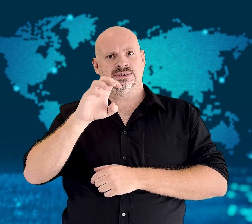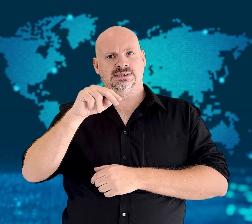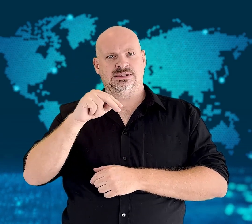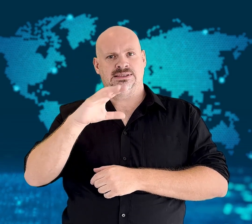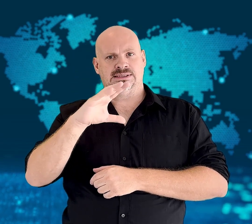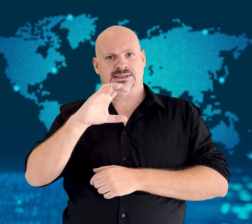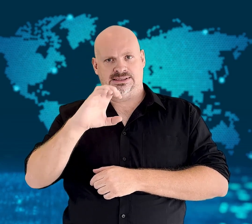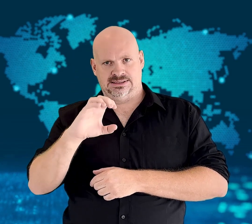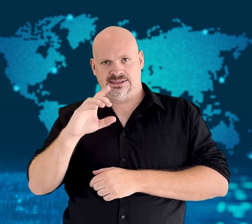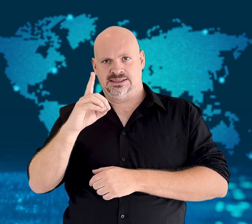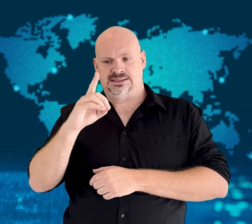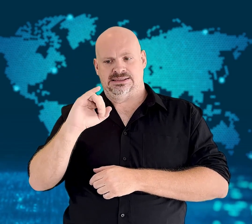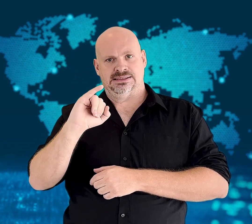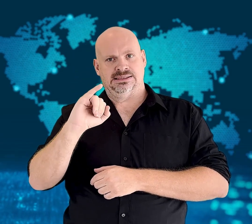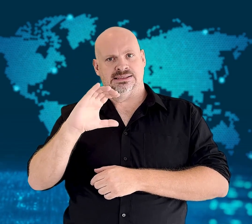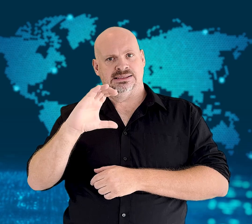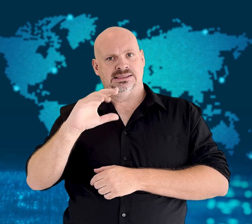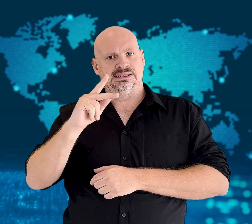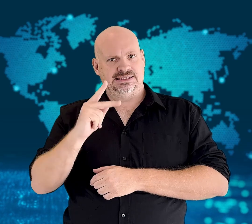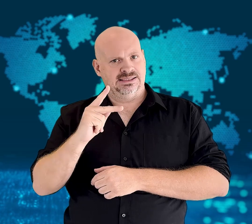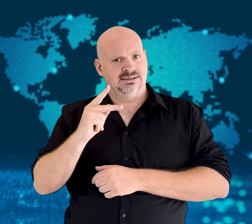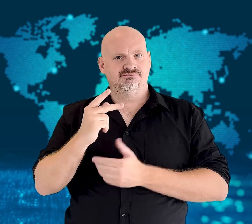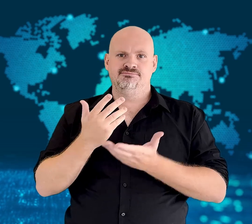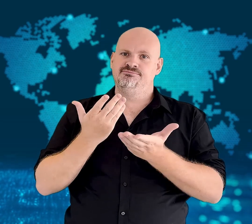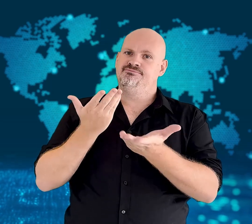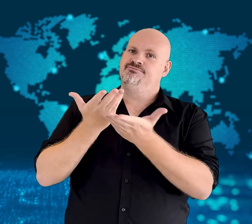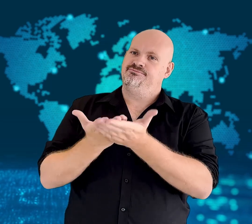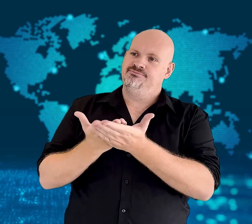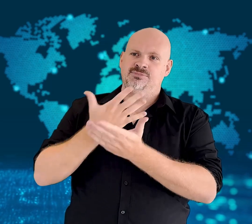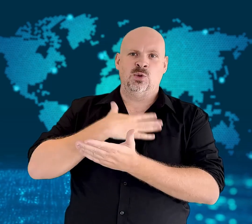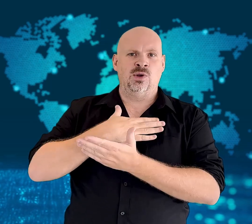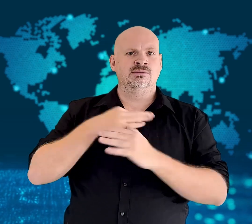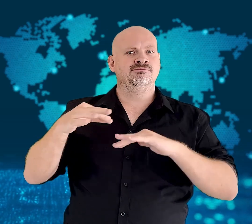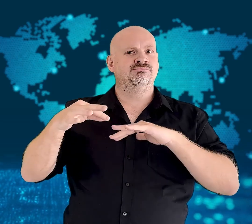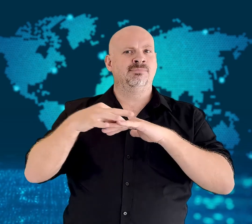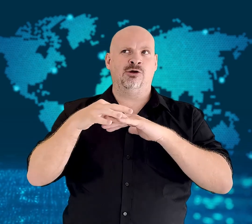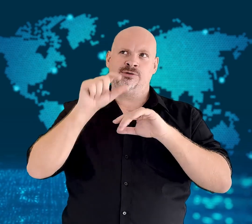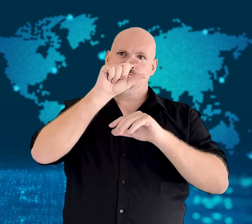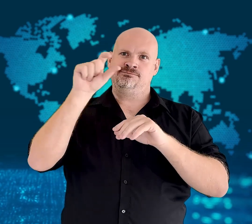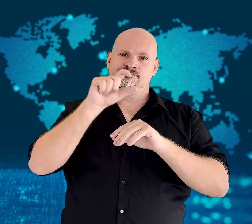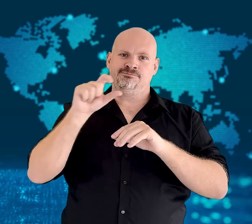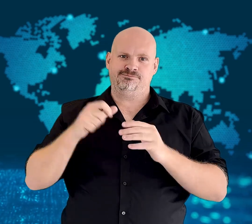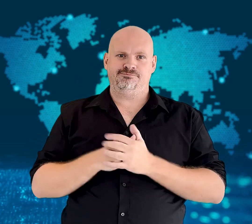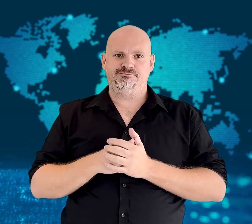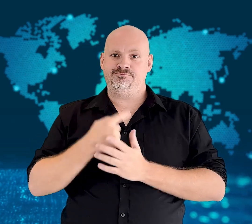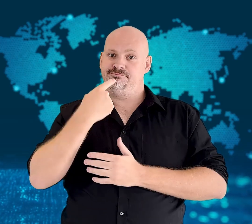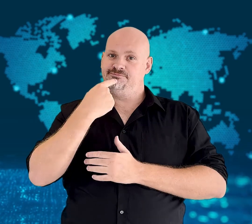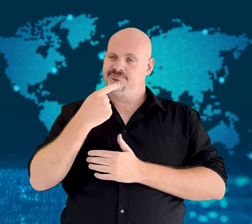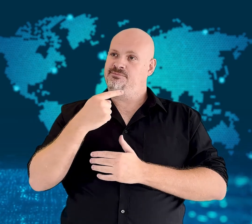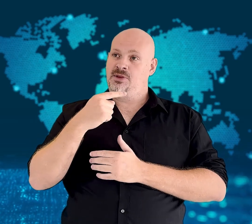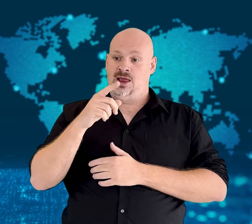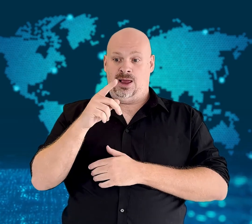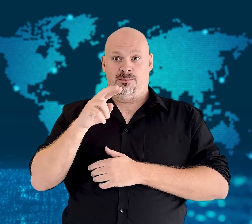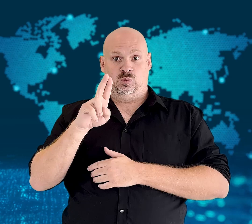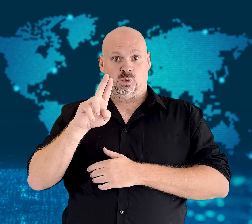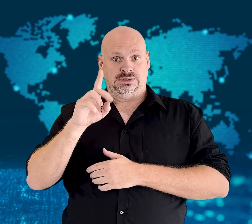Prudence Dick, who was at the race to support and cheer for Ndlovu,